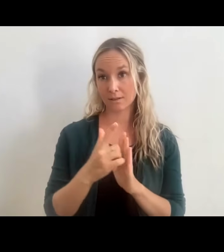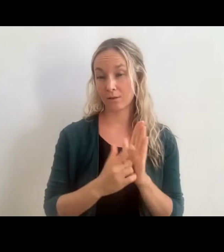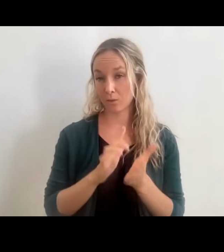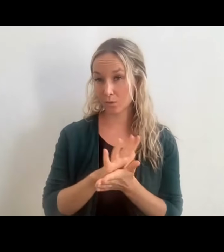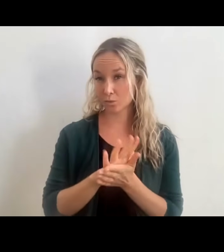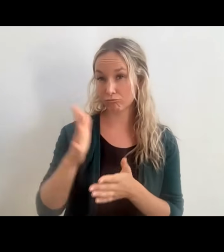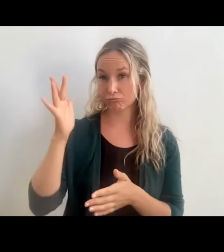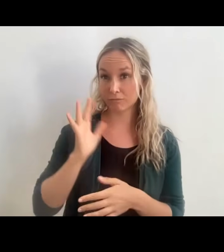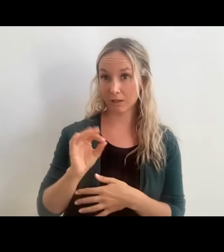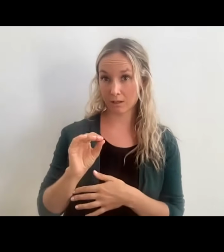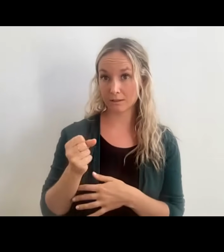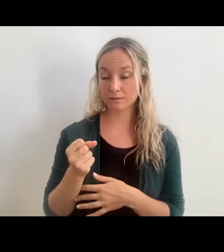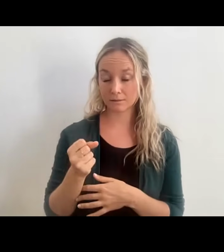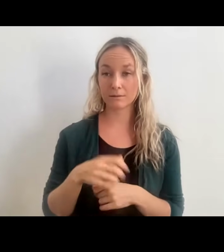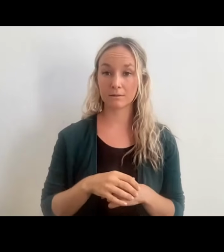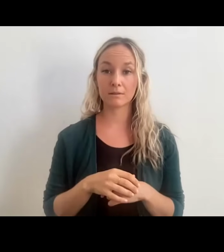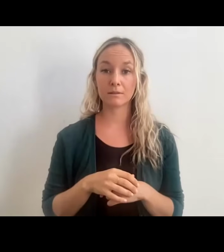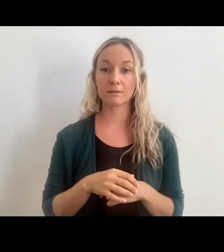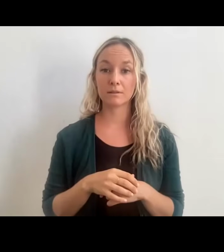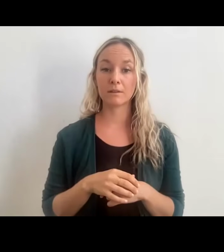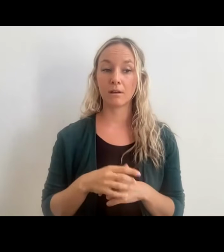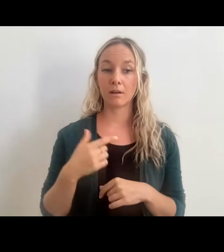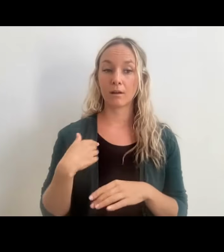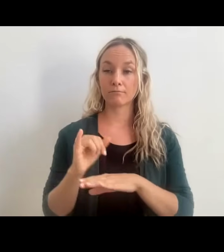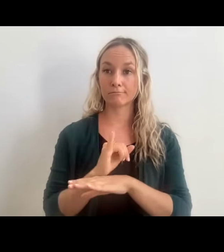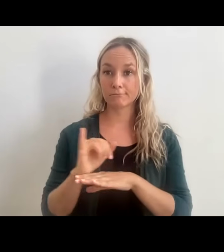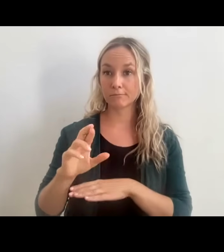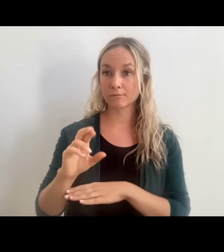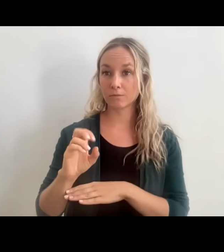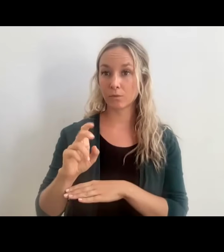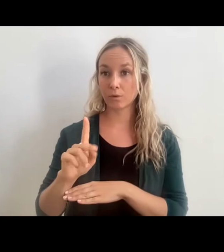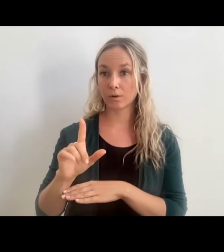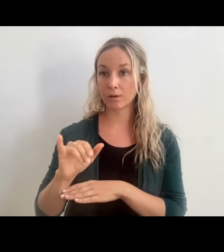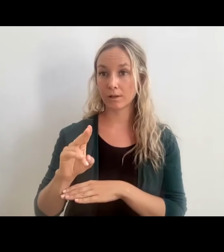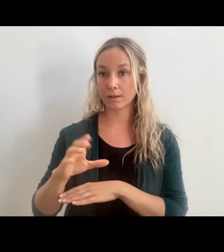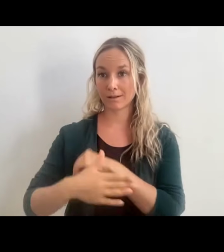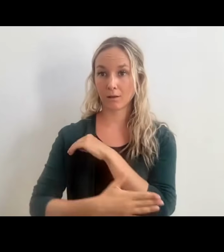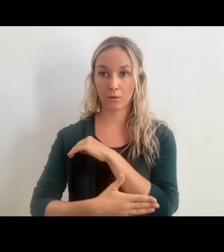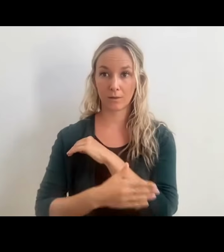Living Center right back around when the ADA was passed , So always very much appreciated the work